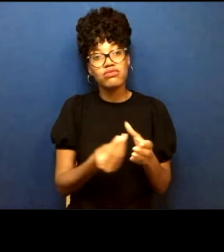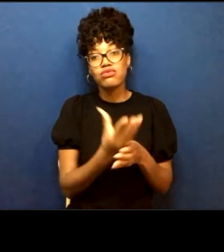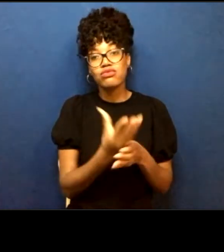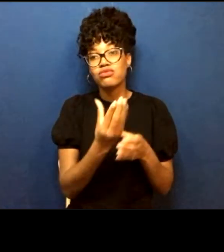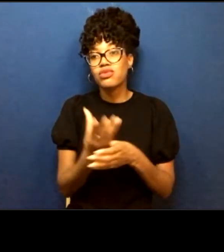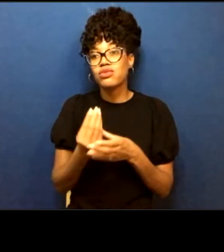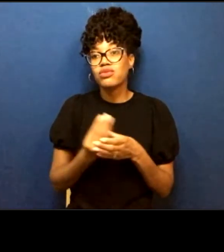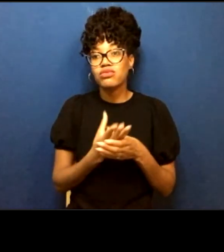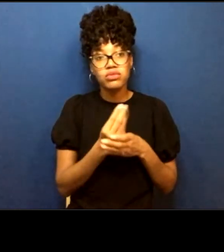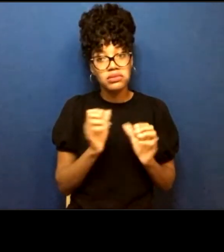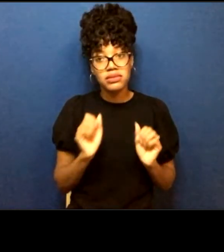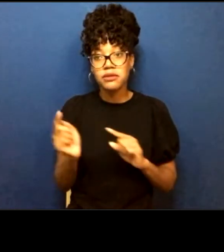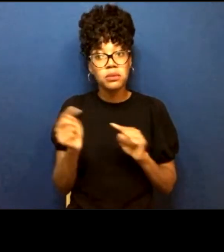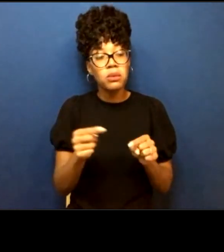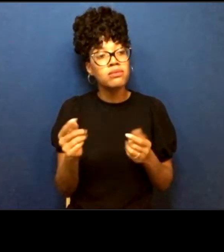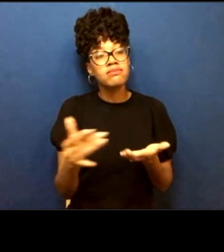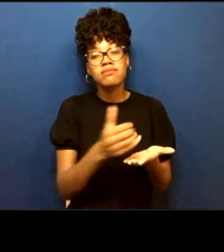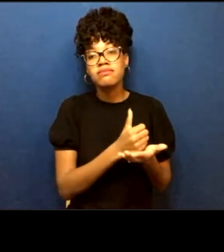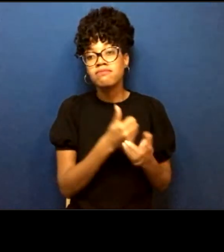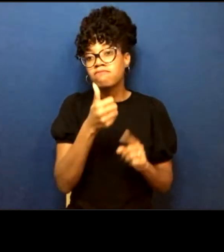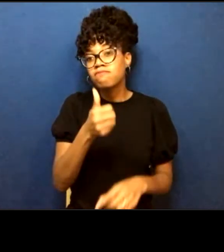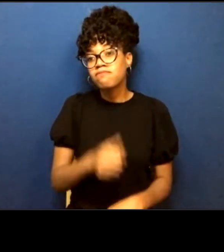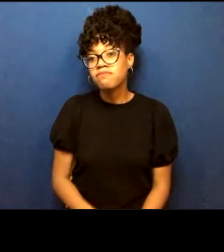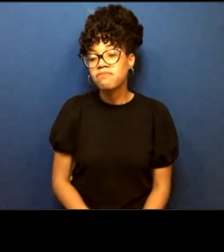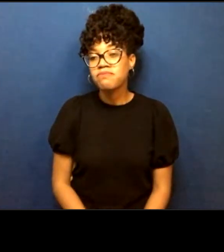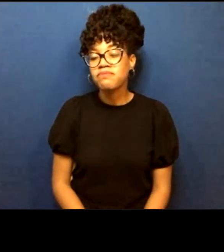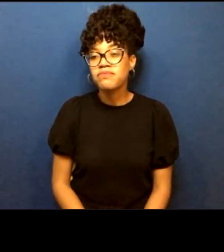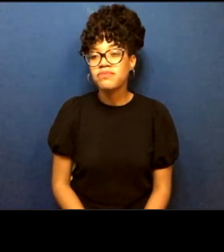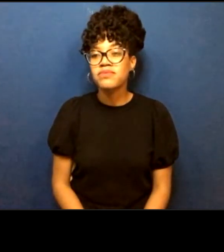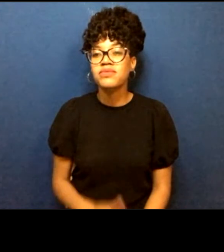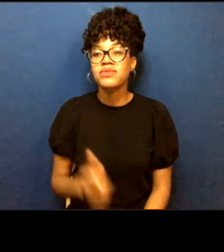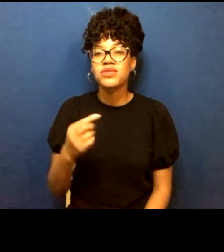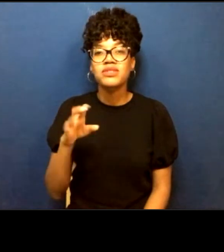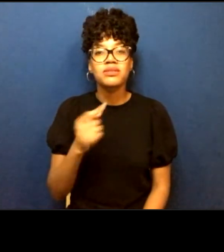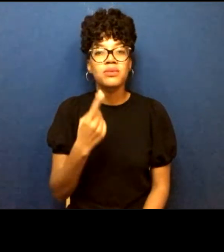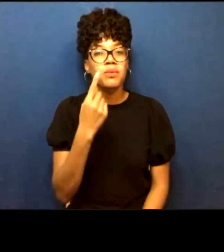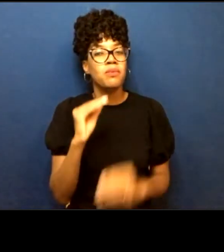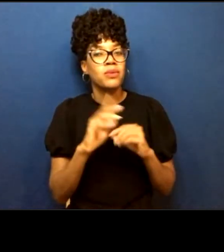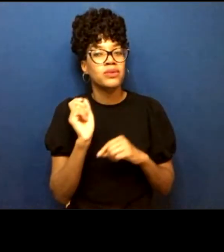and use it on your own. And one last question, this came in from Juan